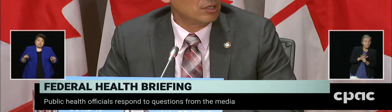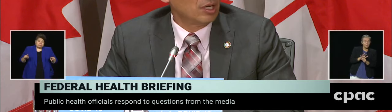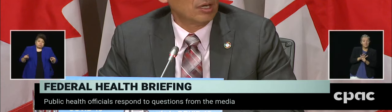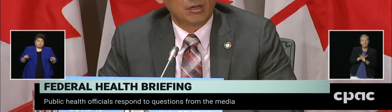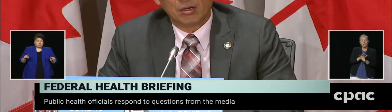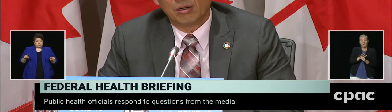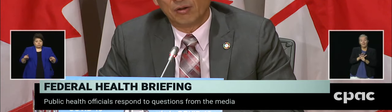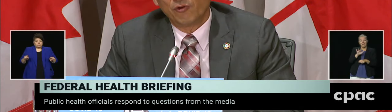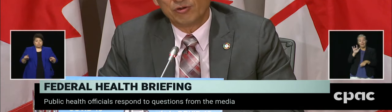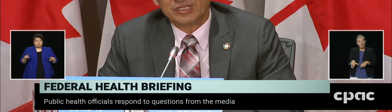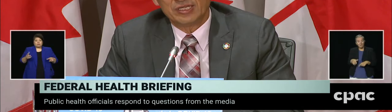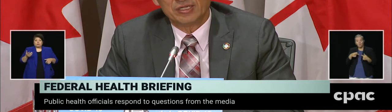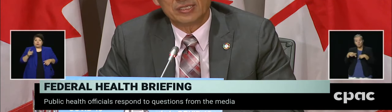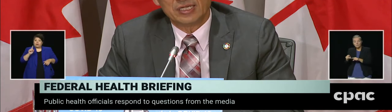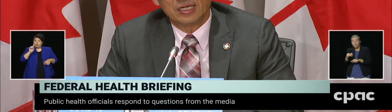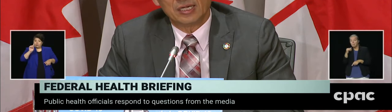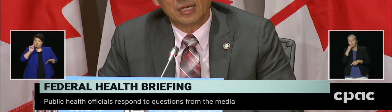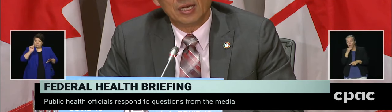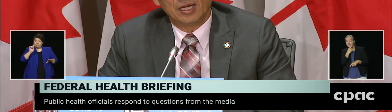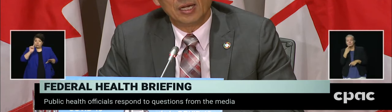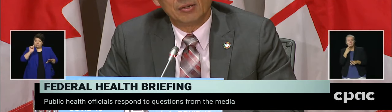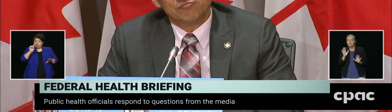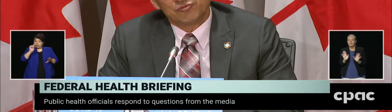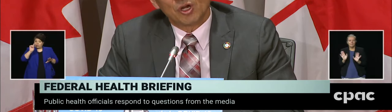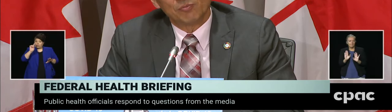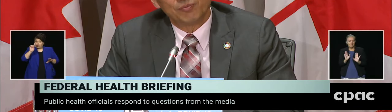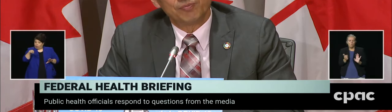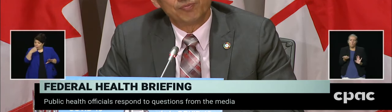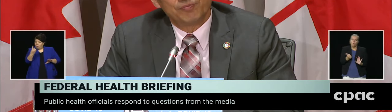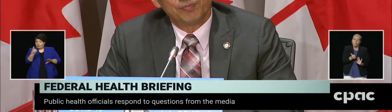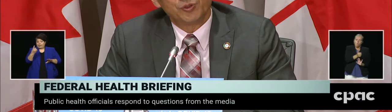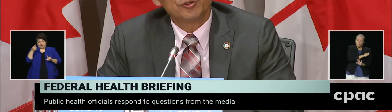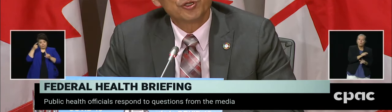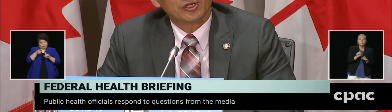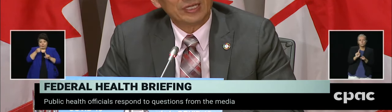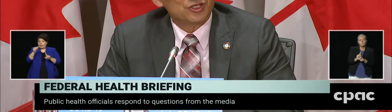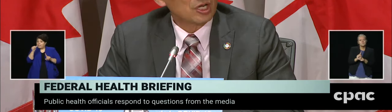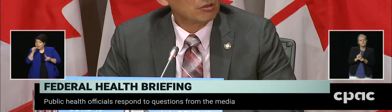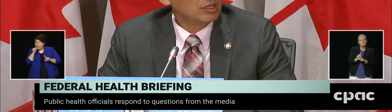WE'VE SEEN THROUGHOUT THE COUNTRY.